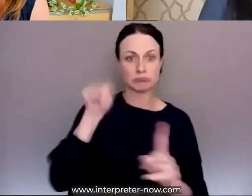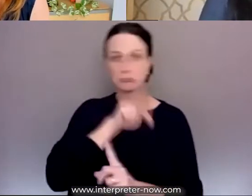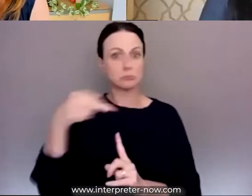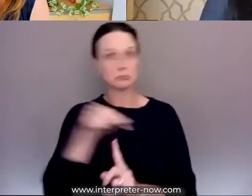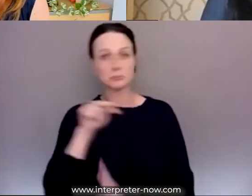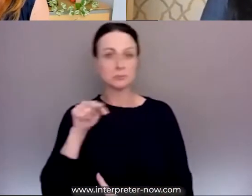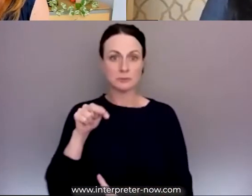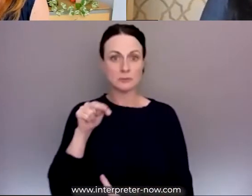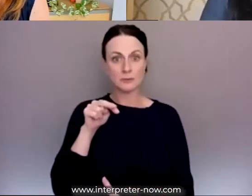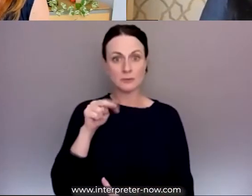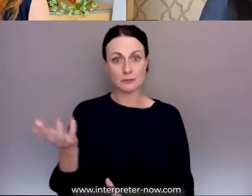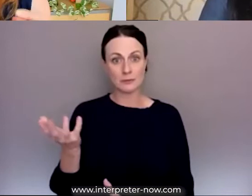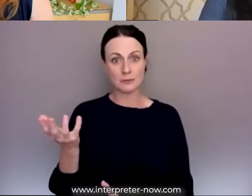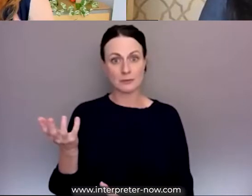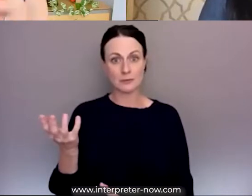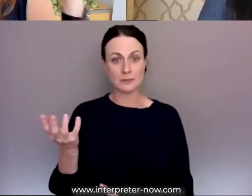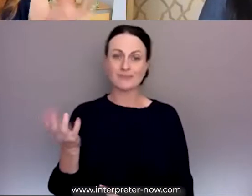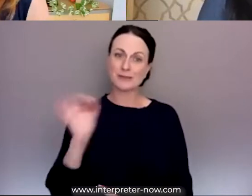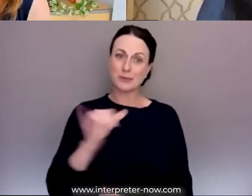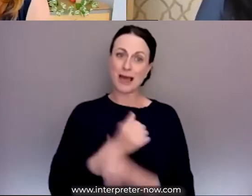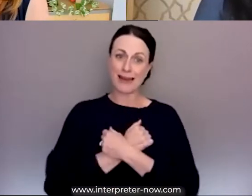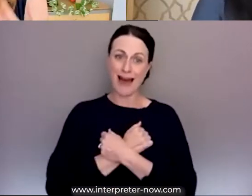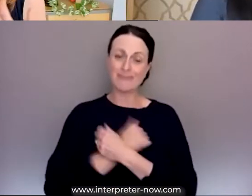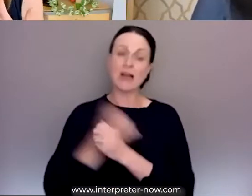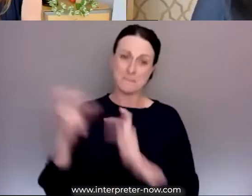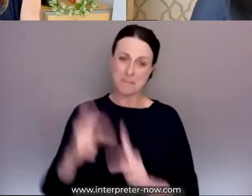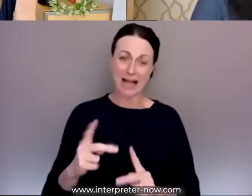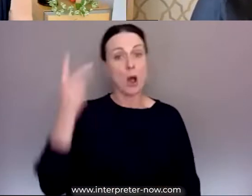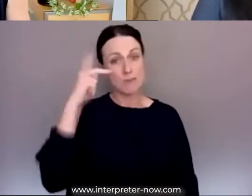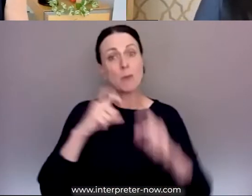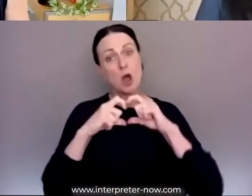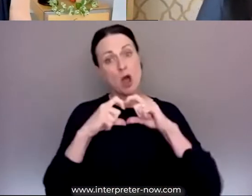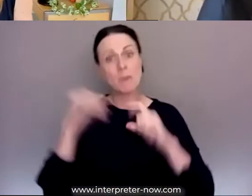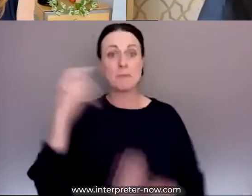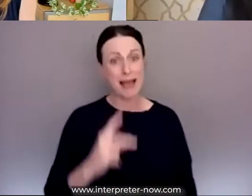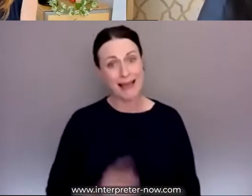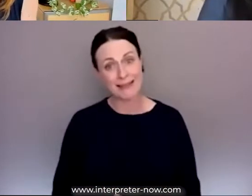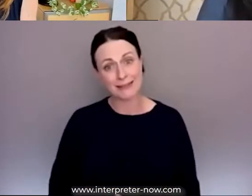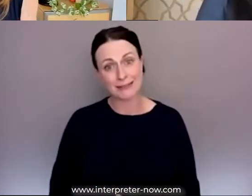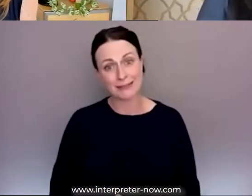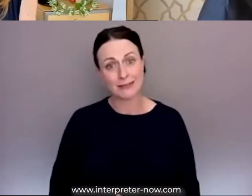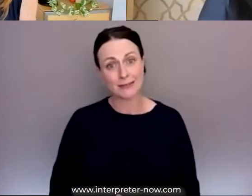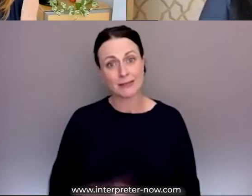And so, bringing that love back, those purple hearts, back and remembering that that still